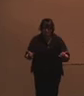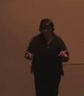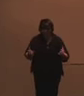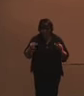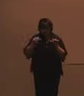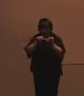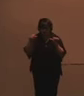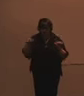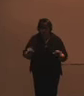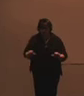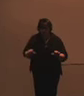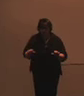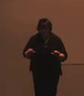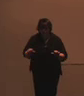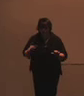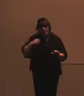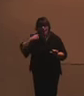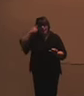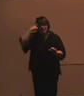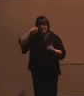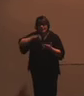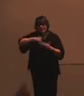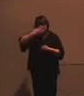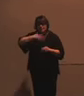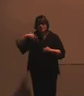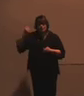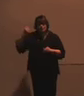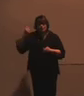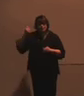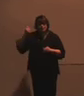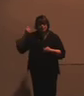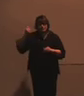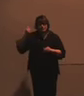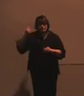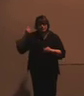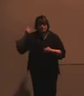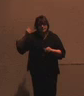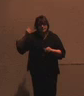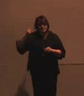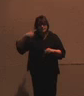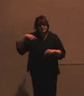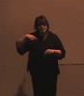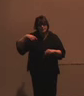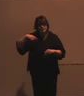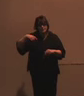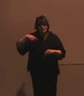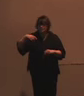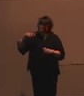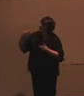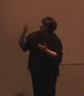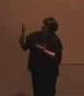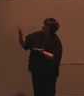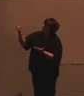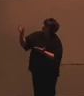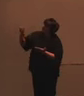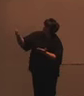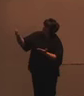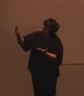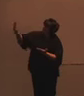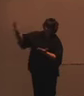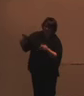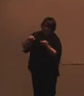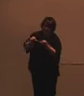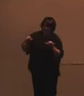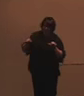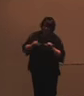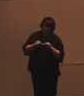I think that is why this area is really comfortable,